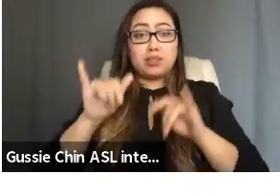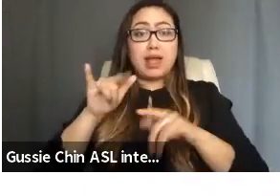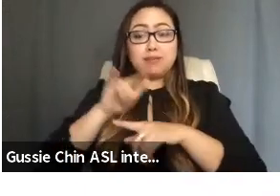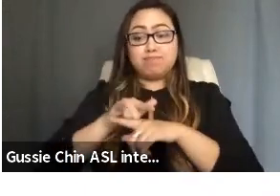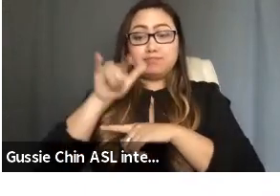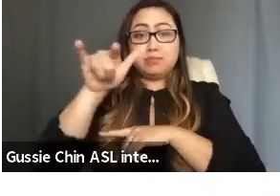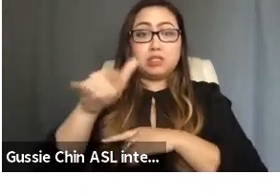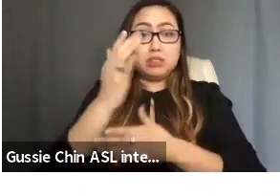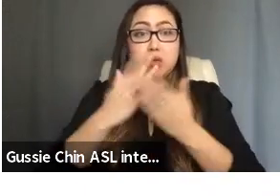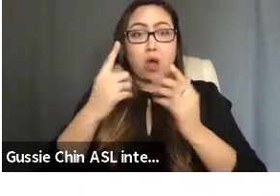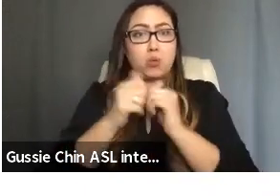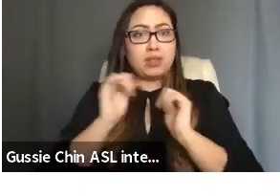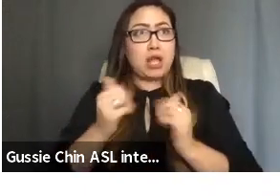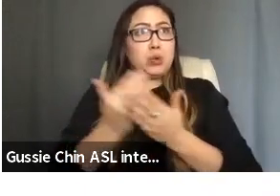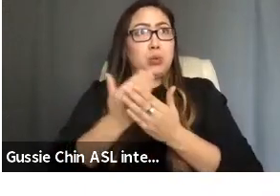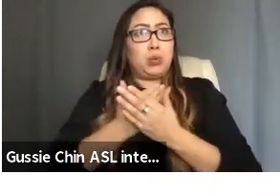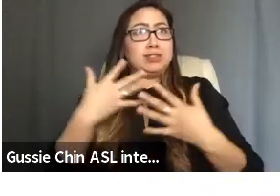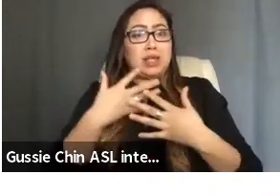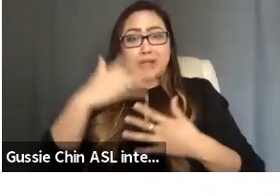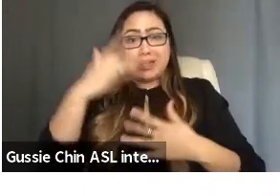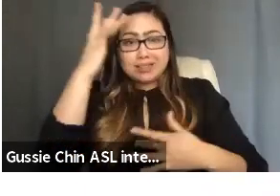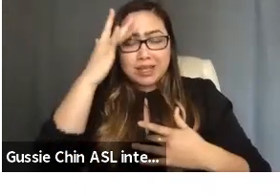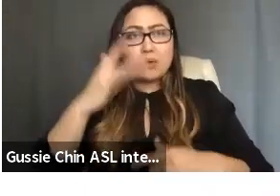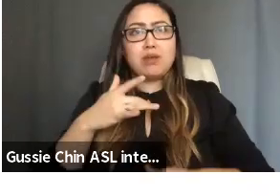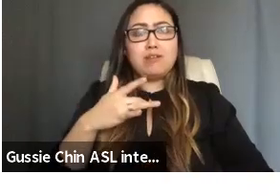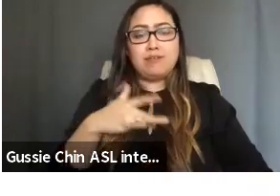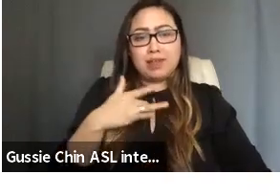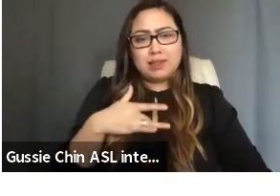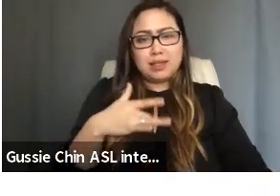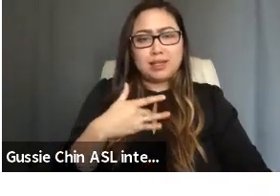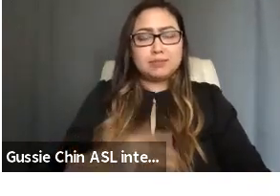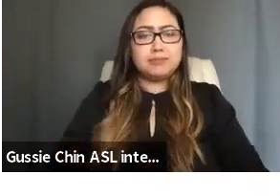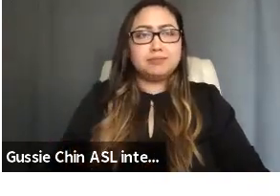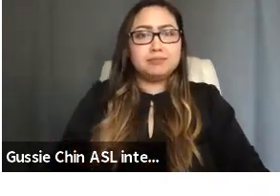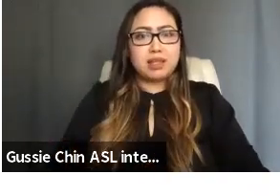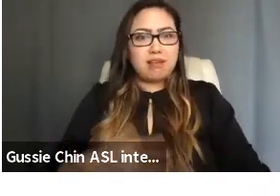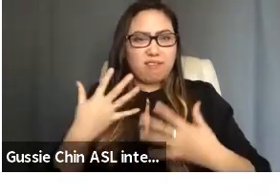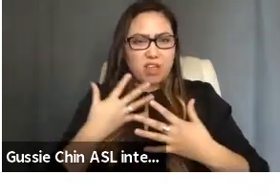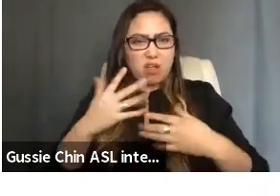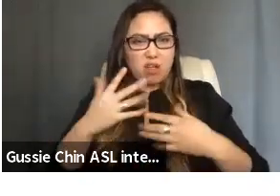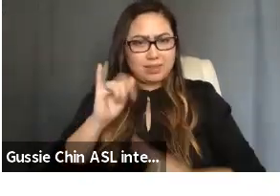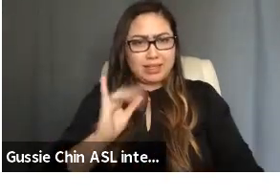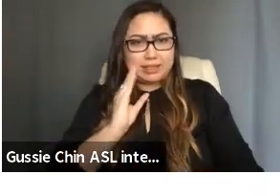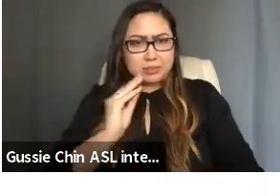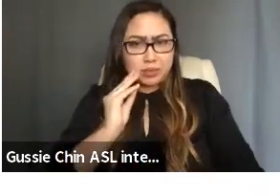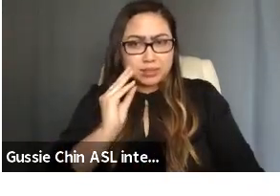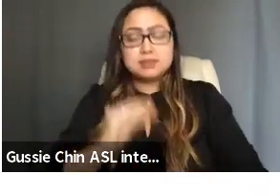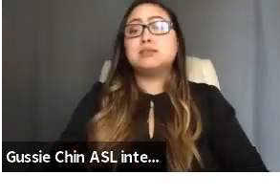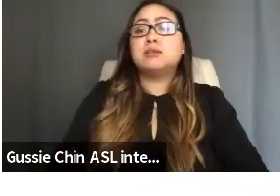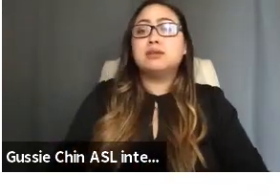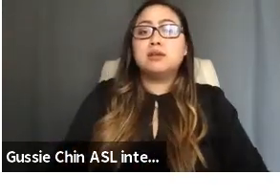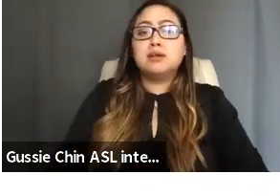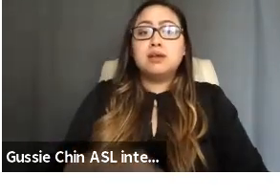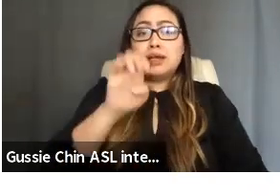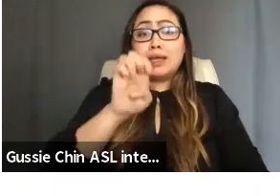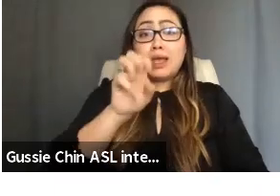new scary disease were feeling fearful about this experience. The EMS medical transport